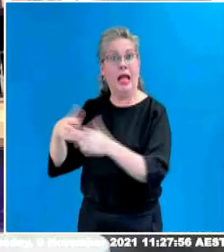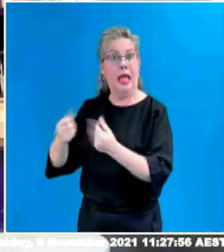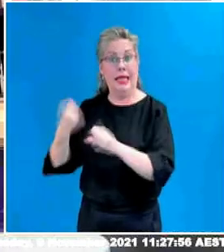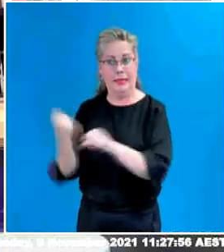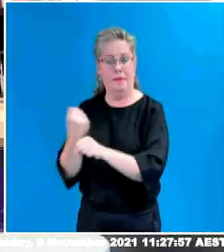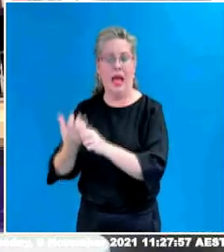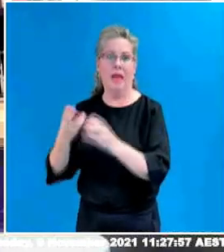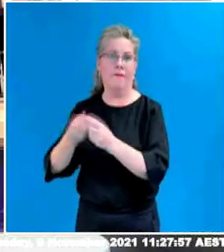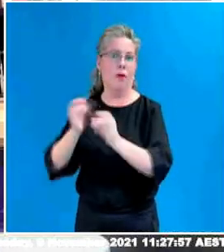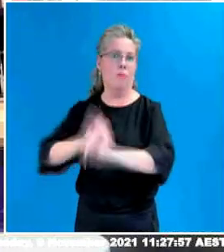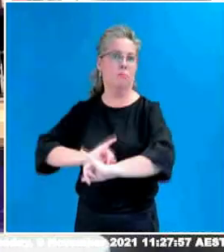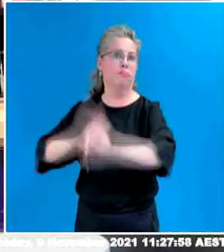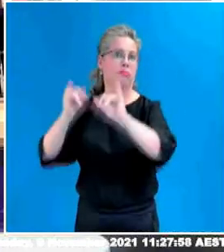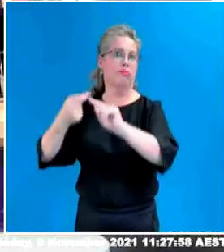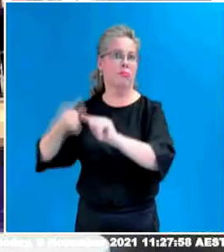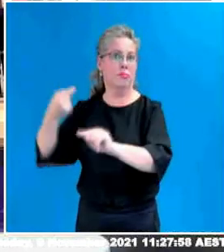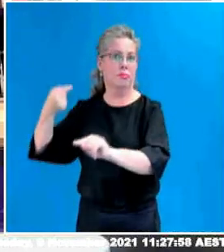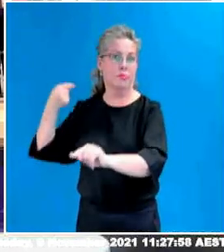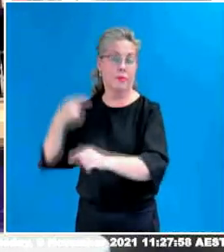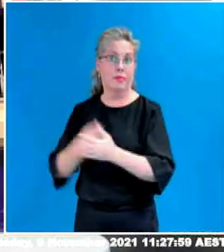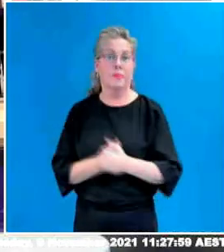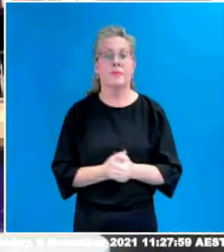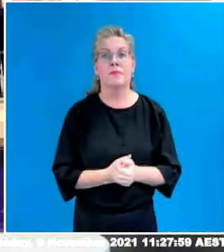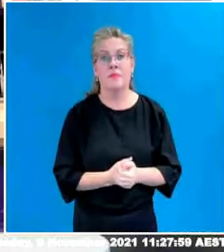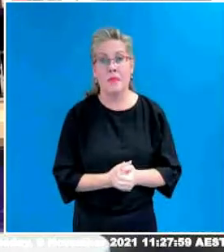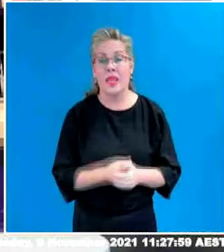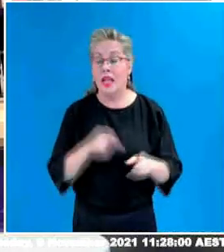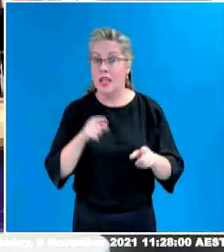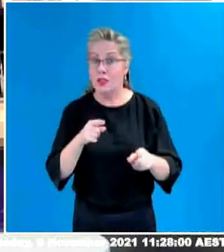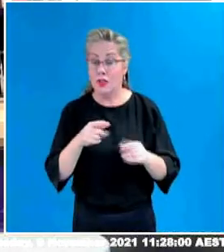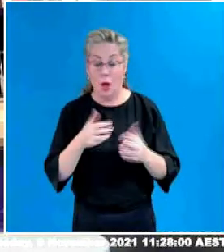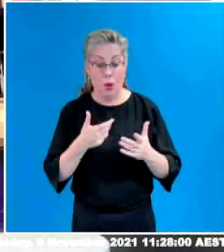short-term visas, so you look at their treatment in the workplace as well.